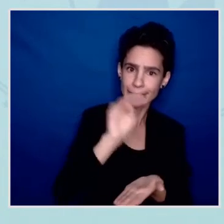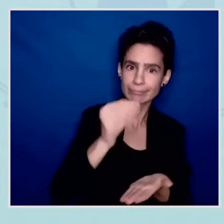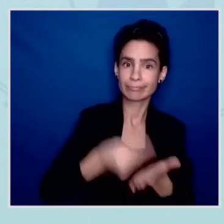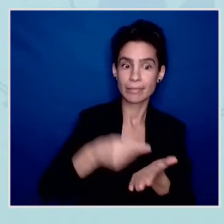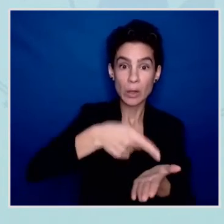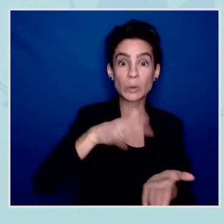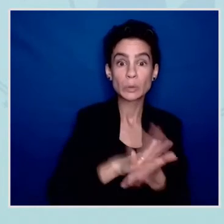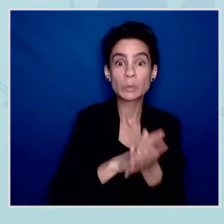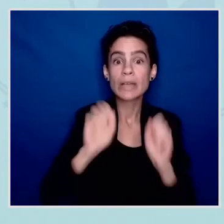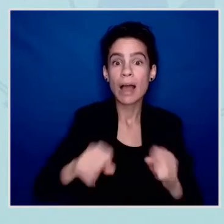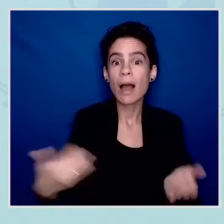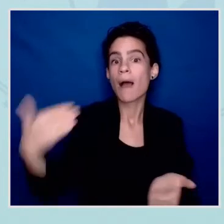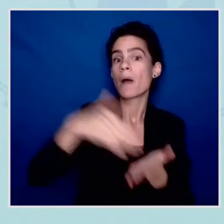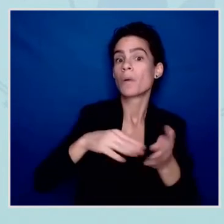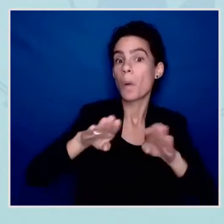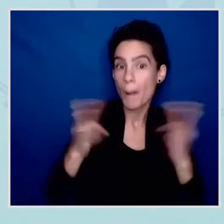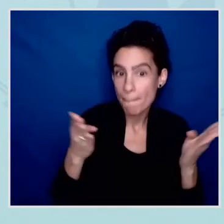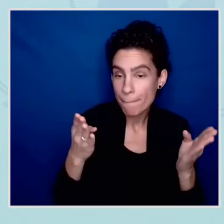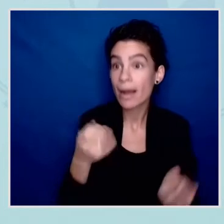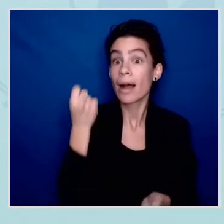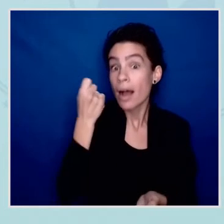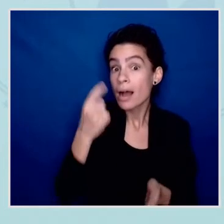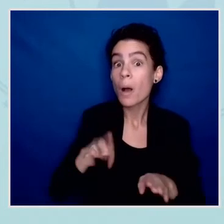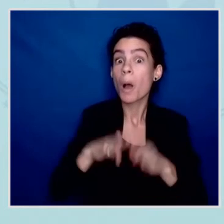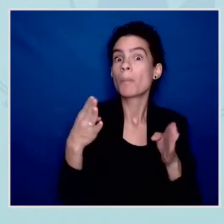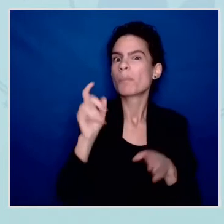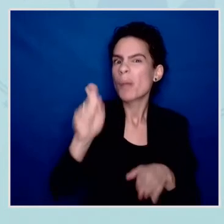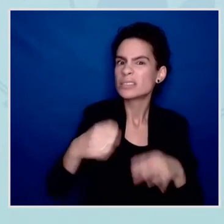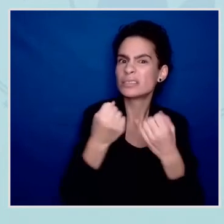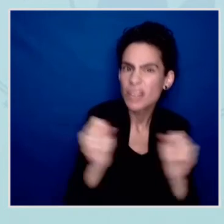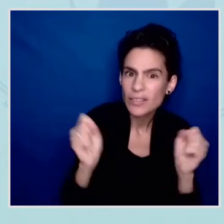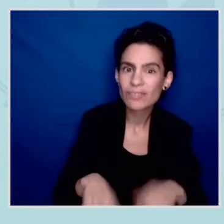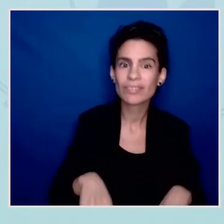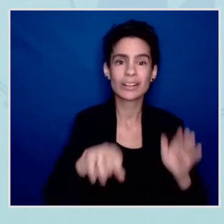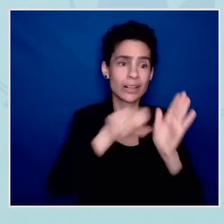MILLIONS OF AMERICANS. WE ARE ALSO GOING TO NEED TENS